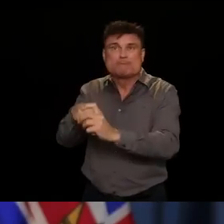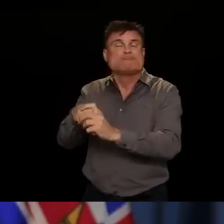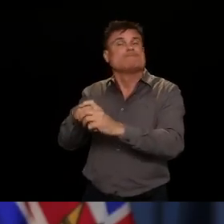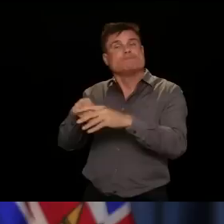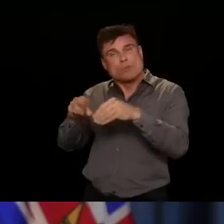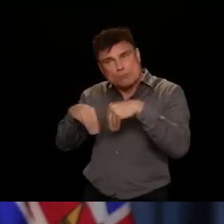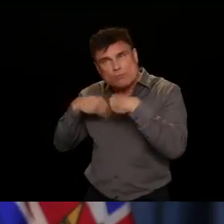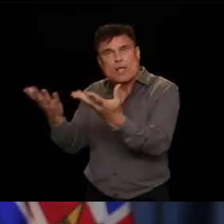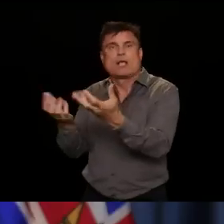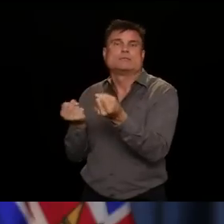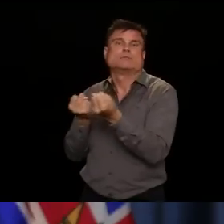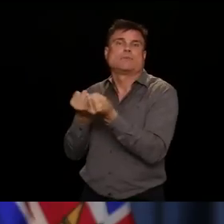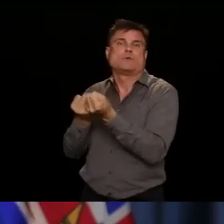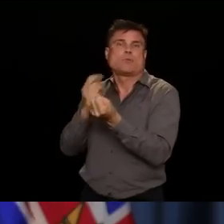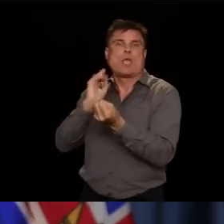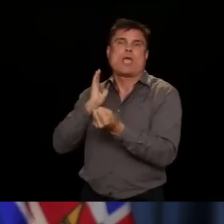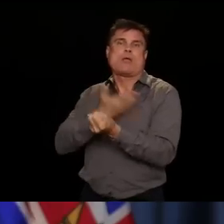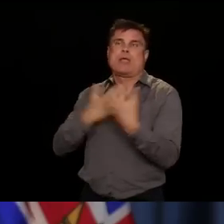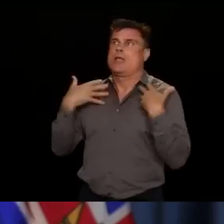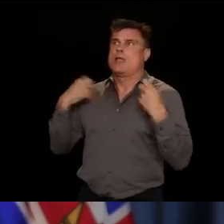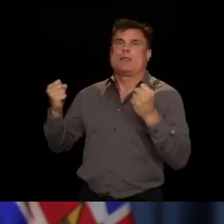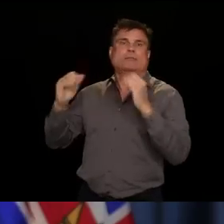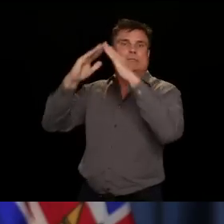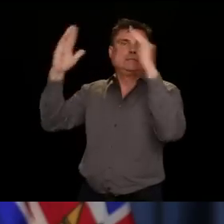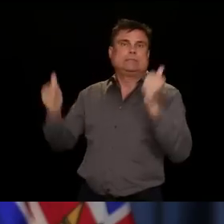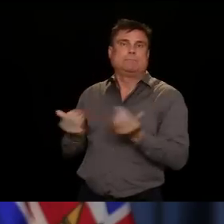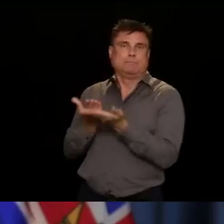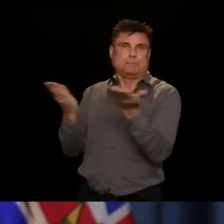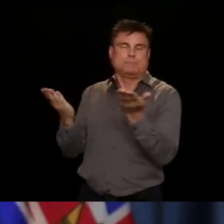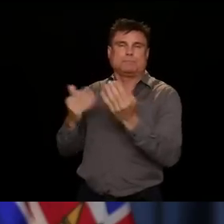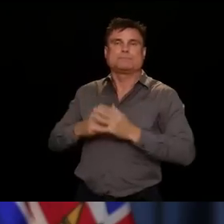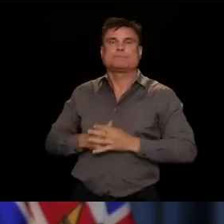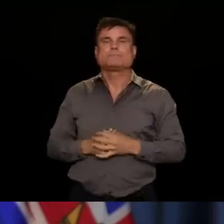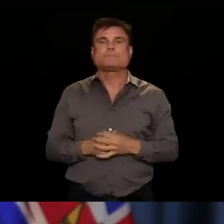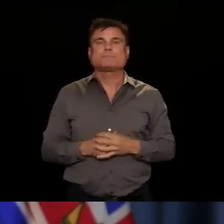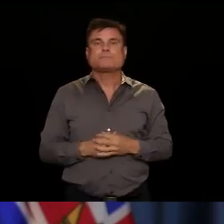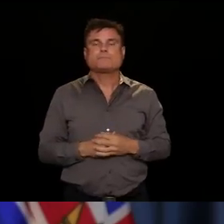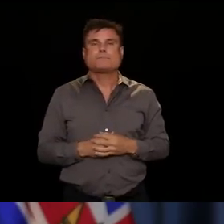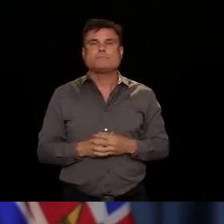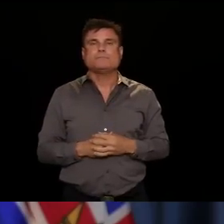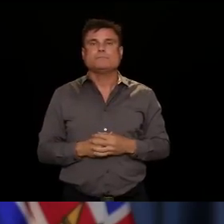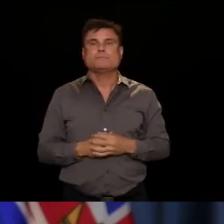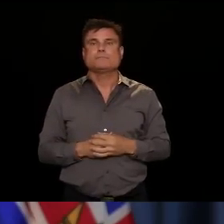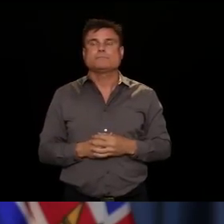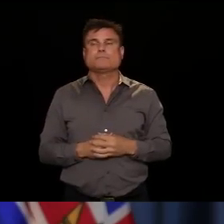to invest and have outstanding contact tracing in BC as we deal with COVID-19.